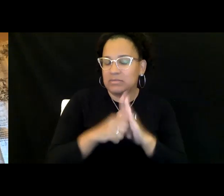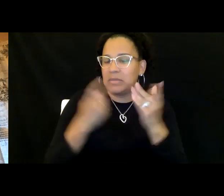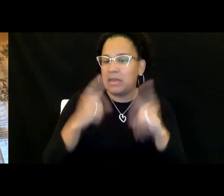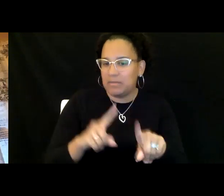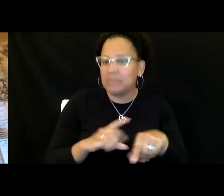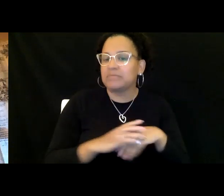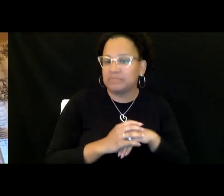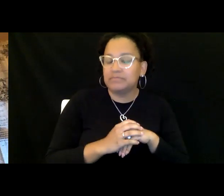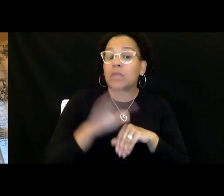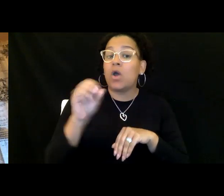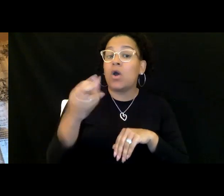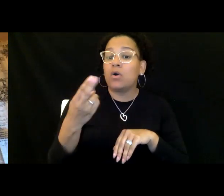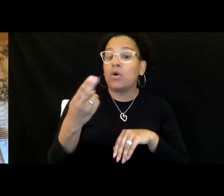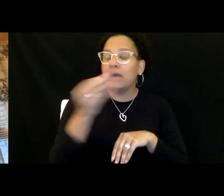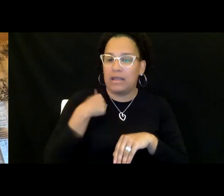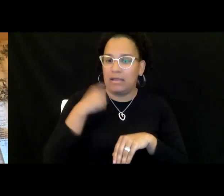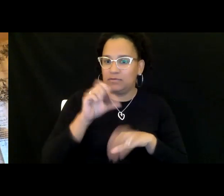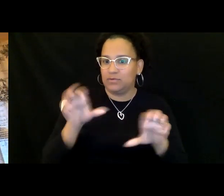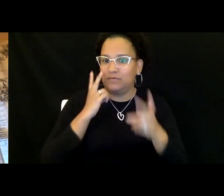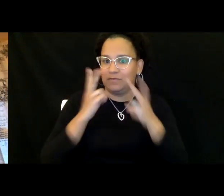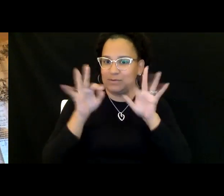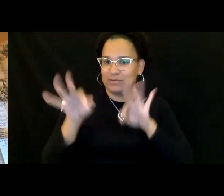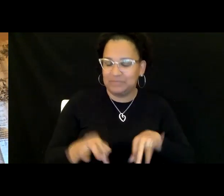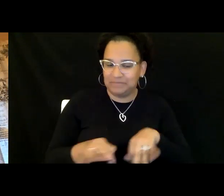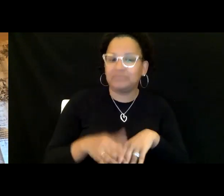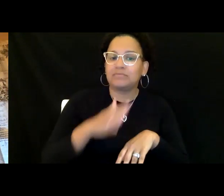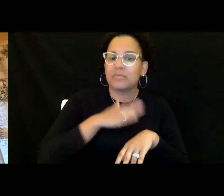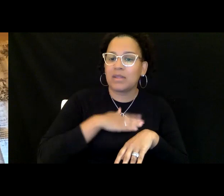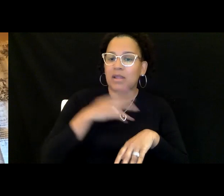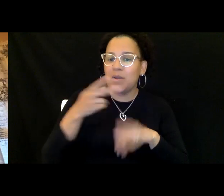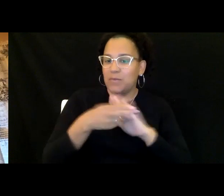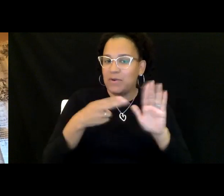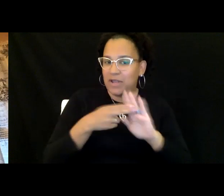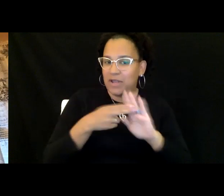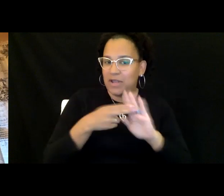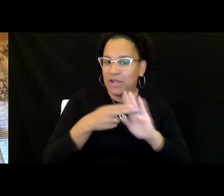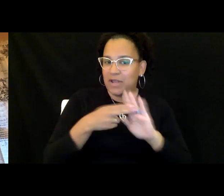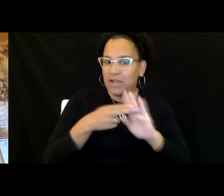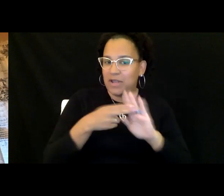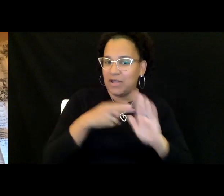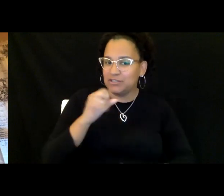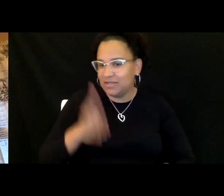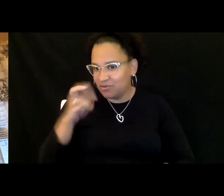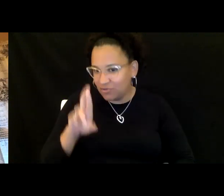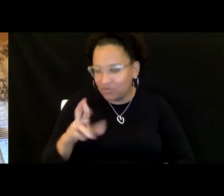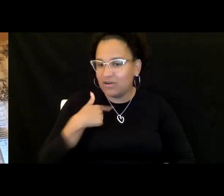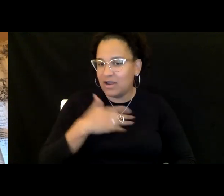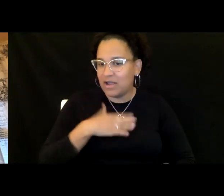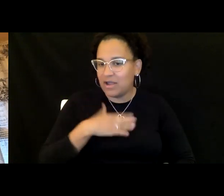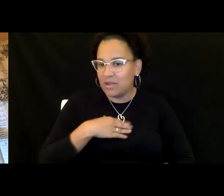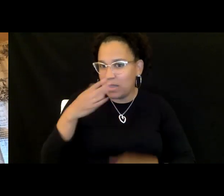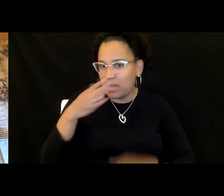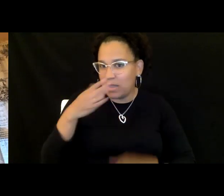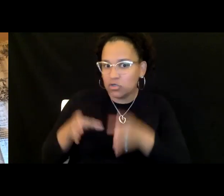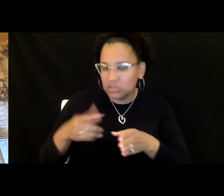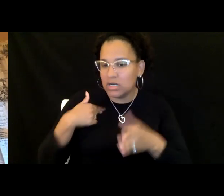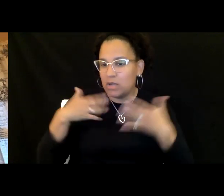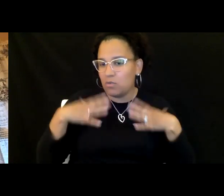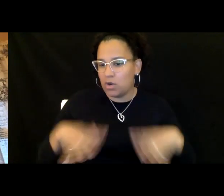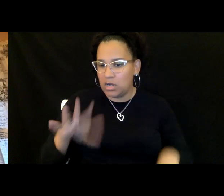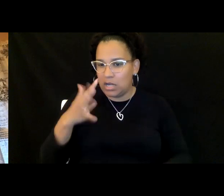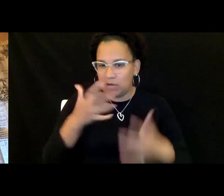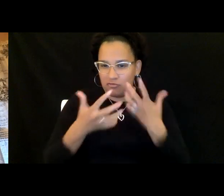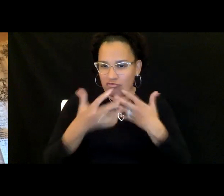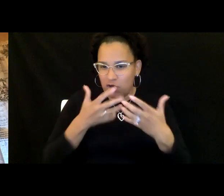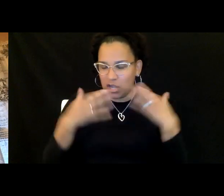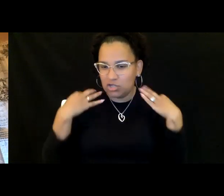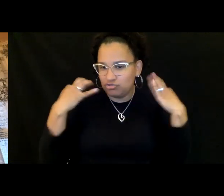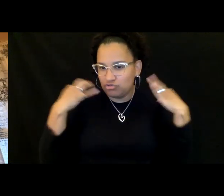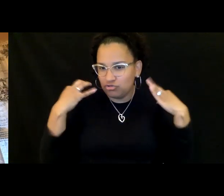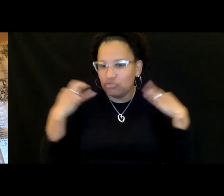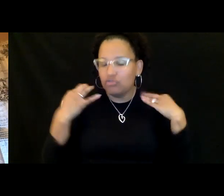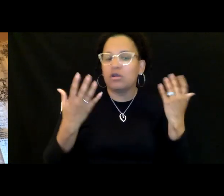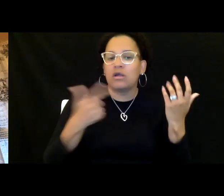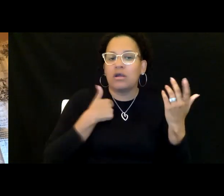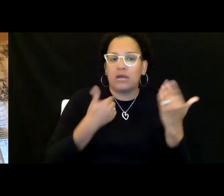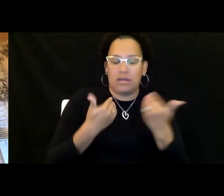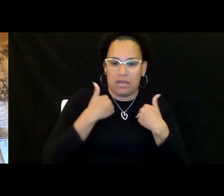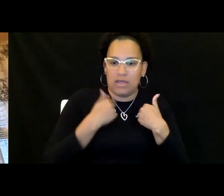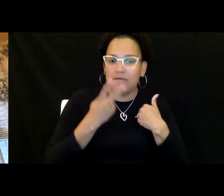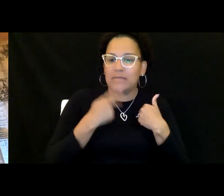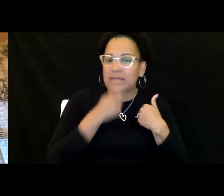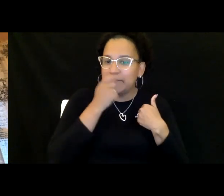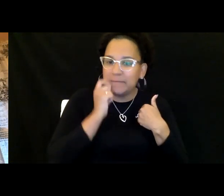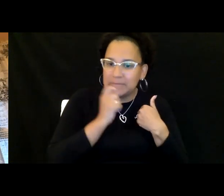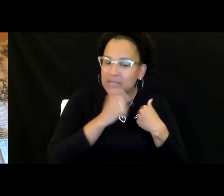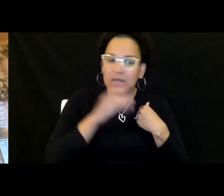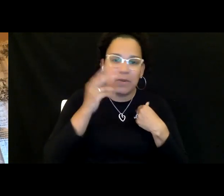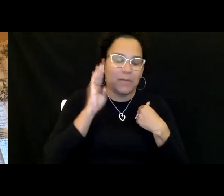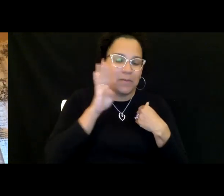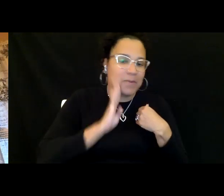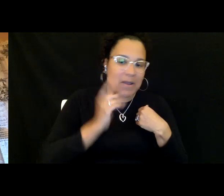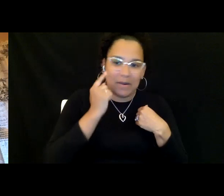Liv Mammone: And Oh, and I have to do a visual description my pronouns are she and her i'm a white person i'm wearing a sort of grey top um I have pink lipstick on brown eyes, I have a shape Brown.